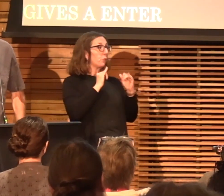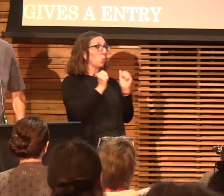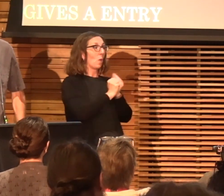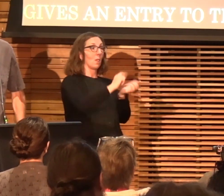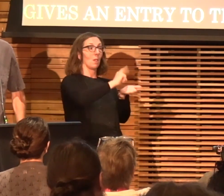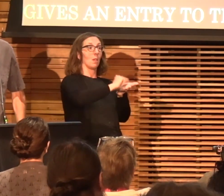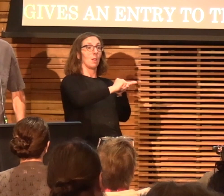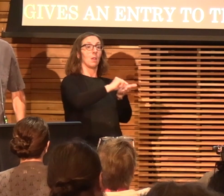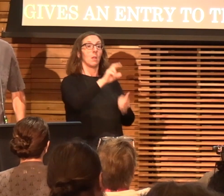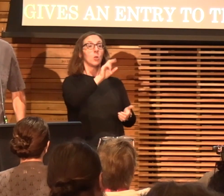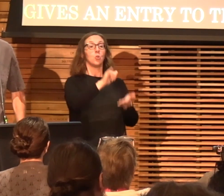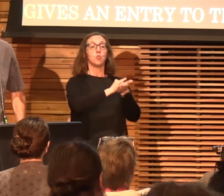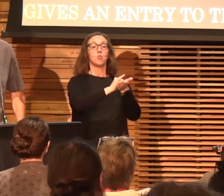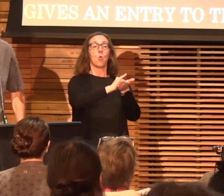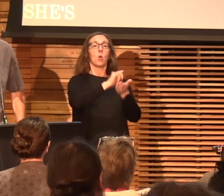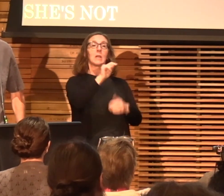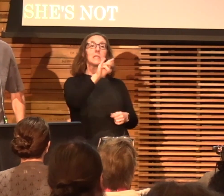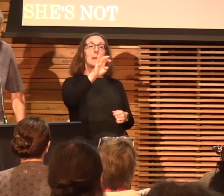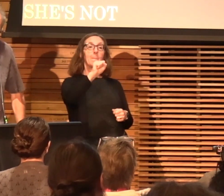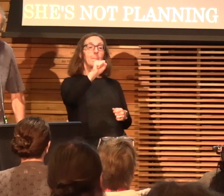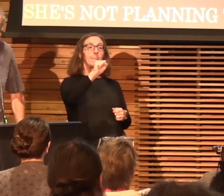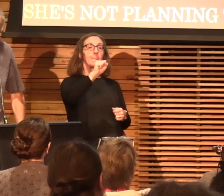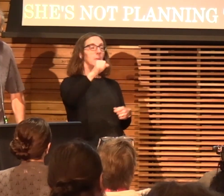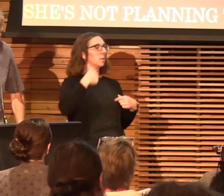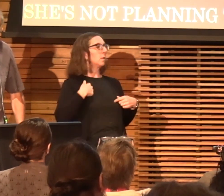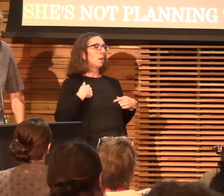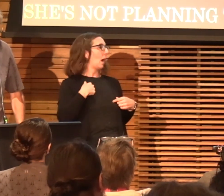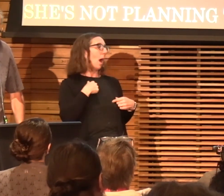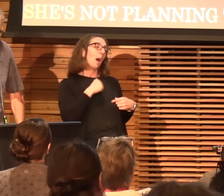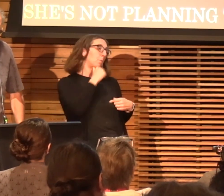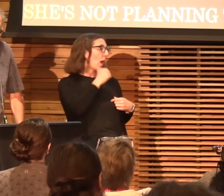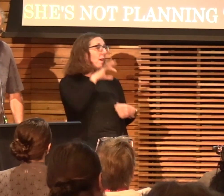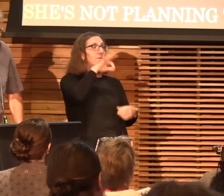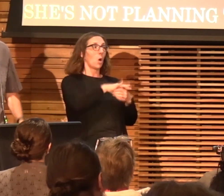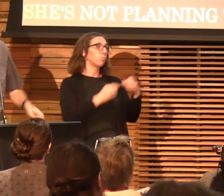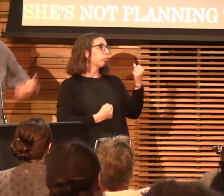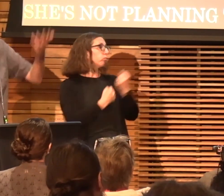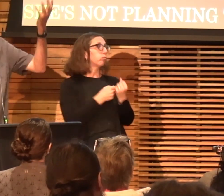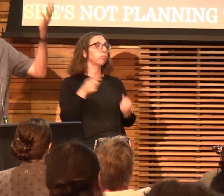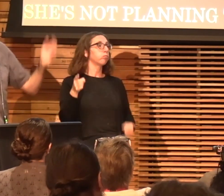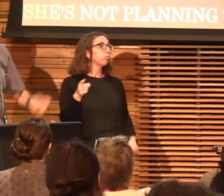saying she's not planning to vote for Roosevelt. I think people assume that,